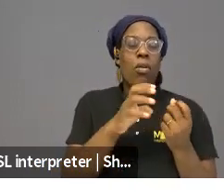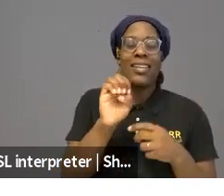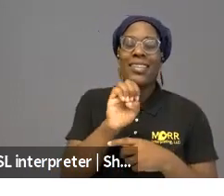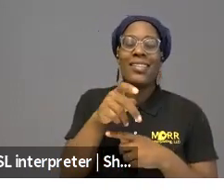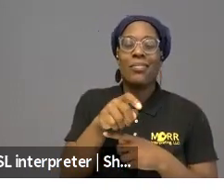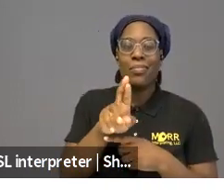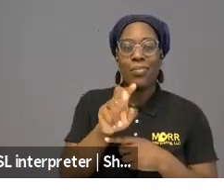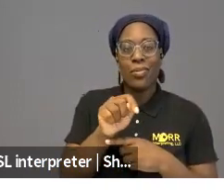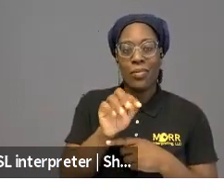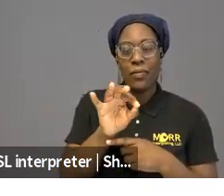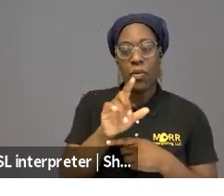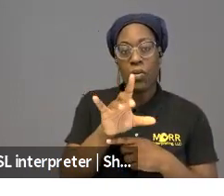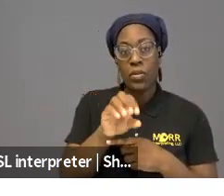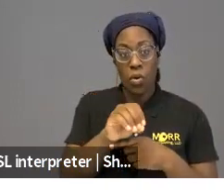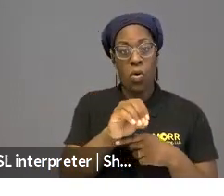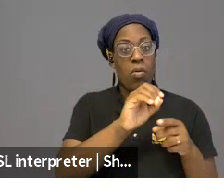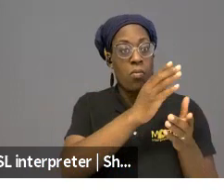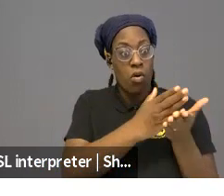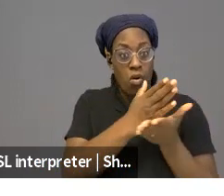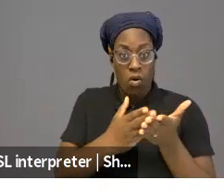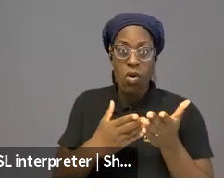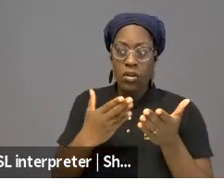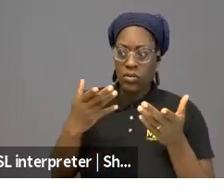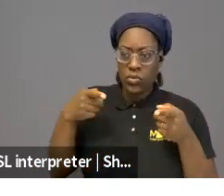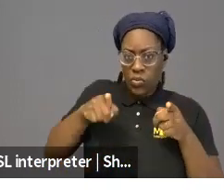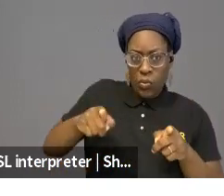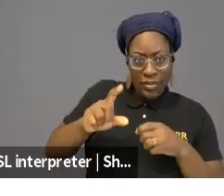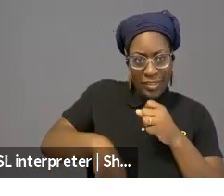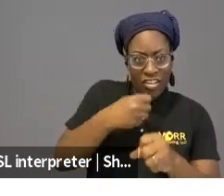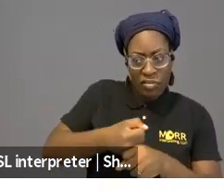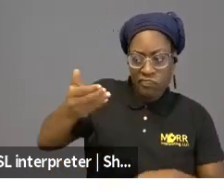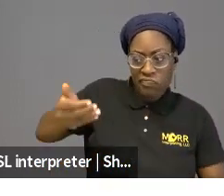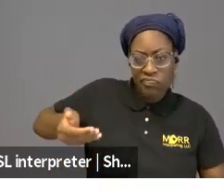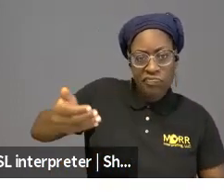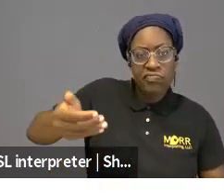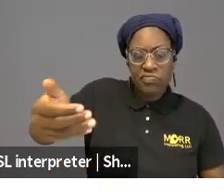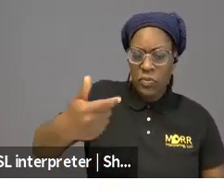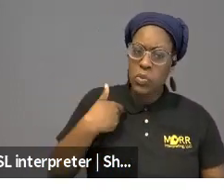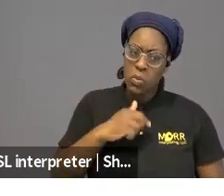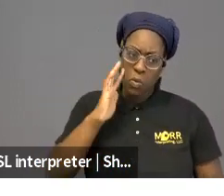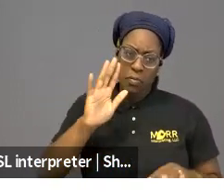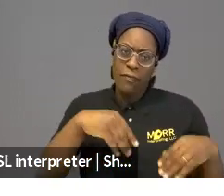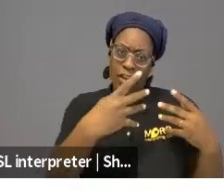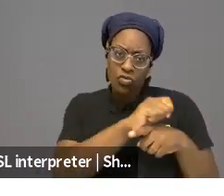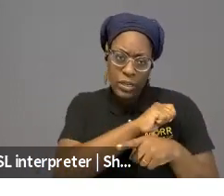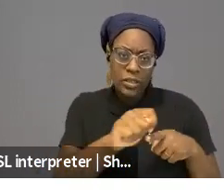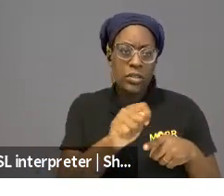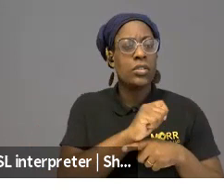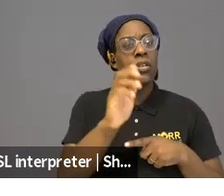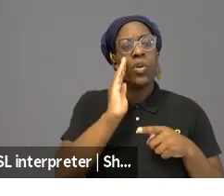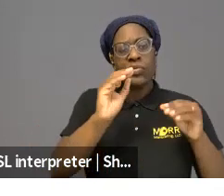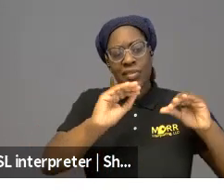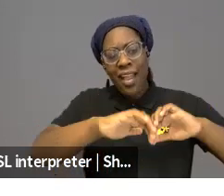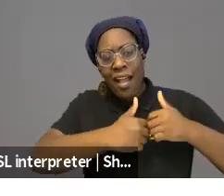ePortfolios. We really feel that if you're going to assign it to students, you should probably, you